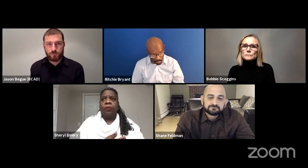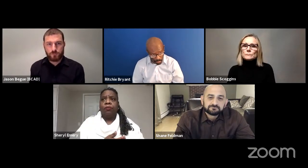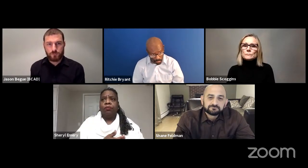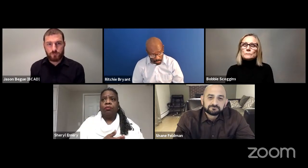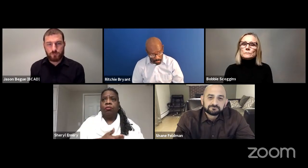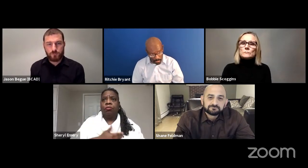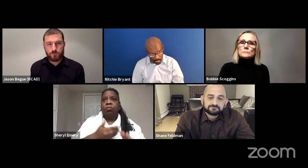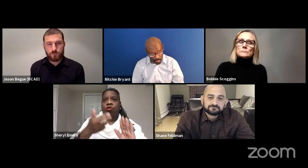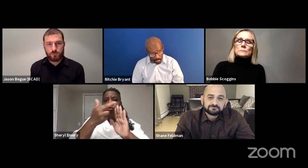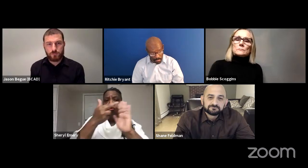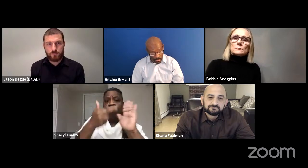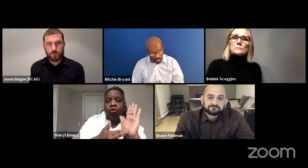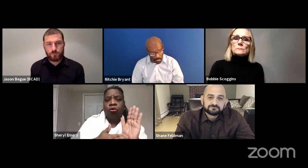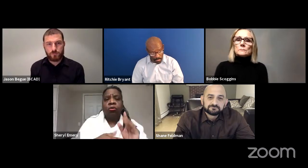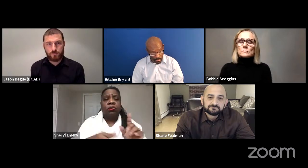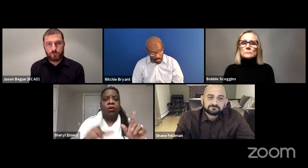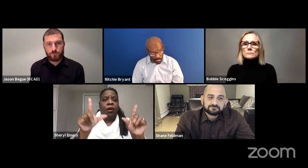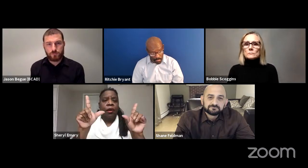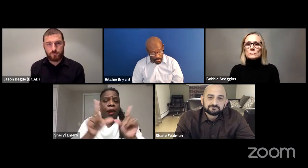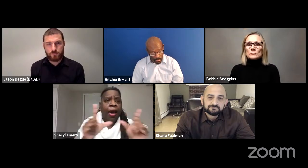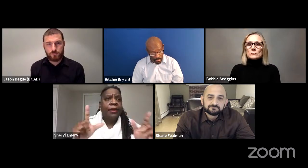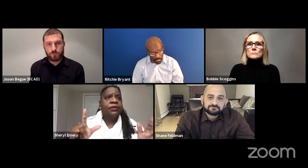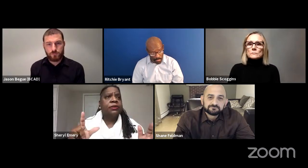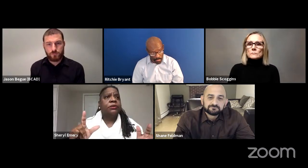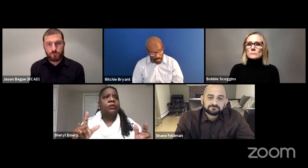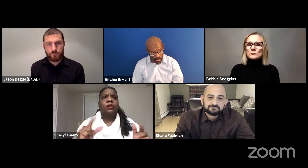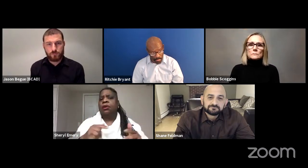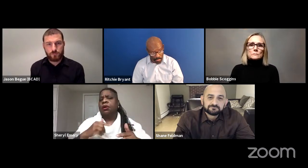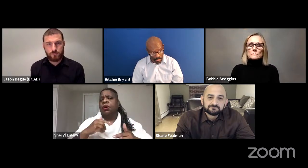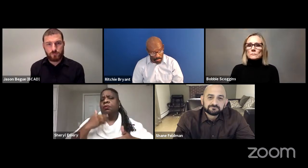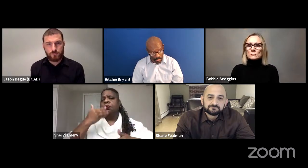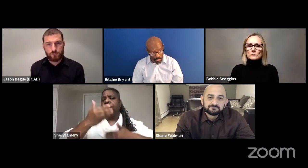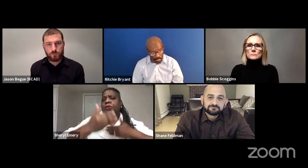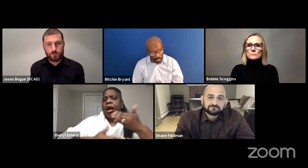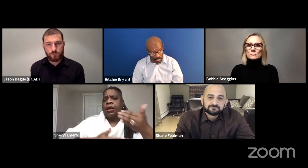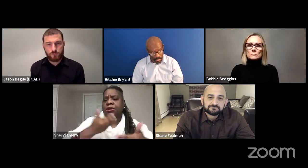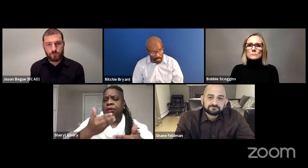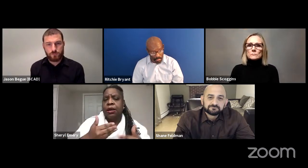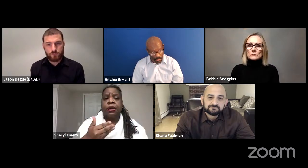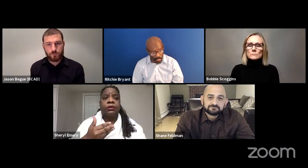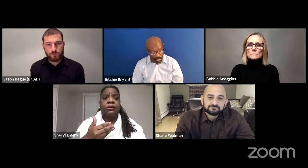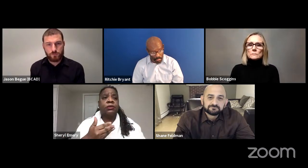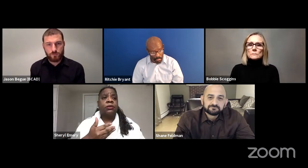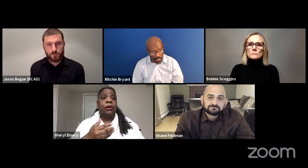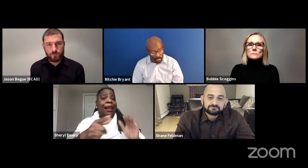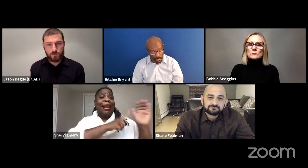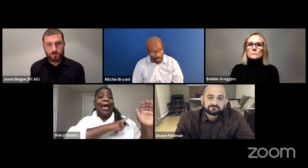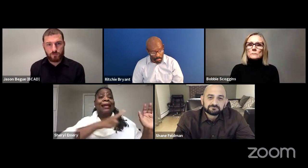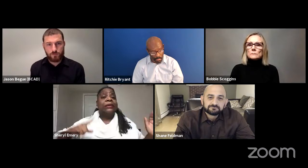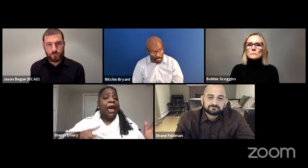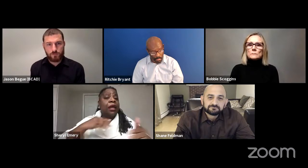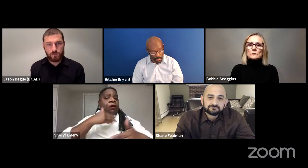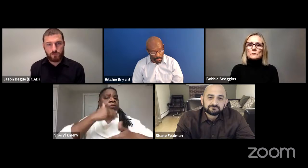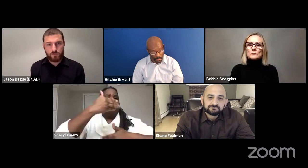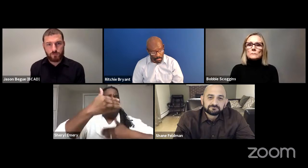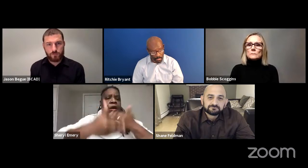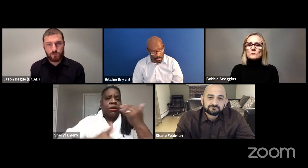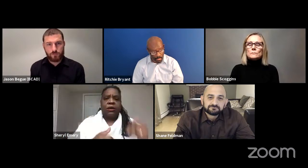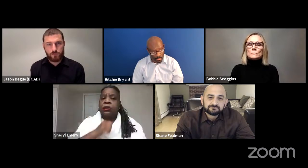because normally, how do I say, our rules, our regulations, our license, our process,